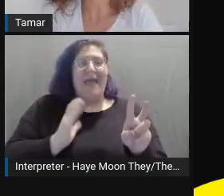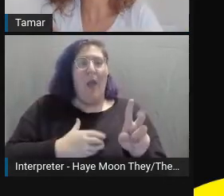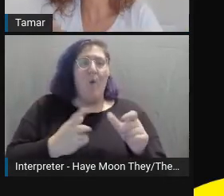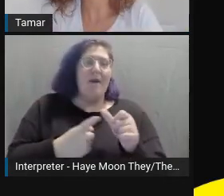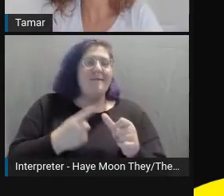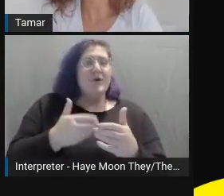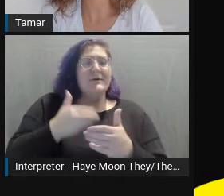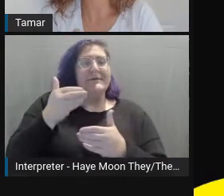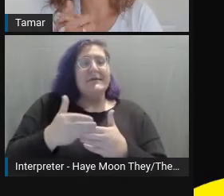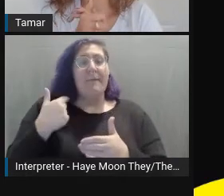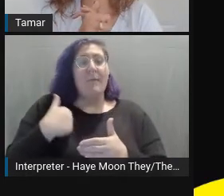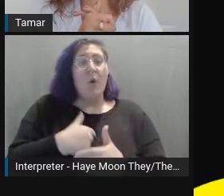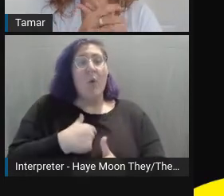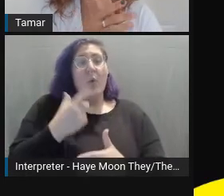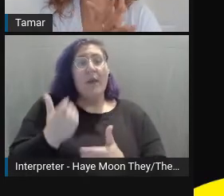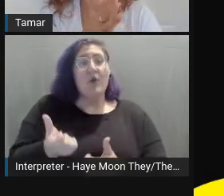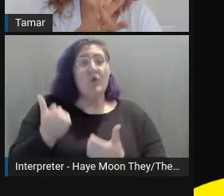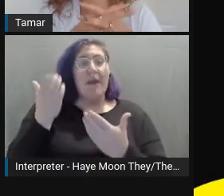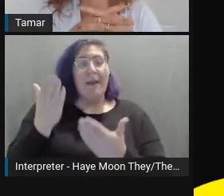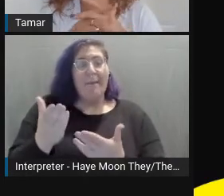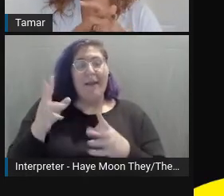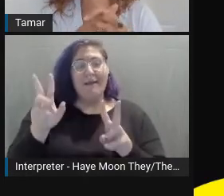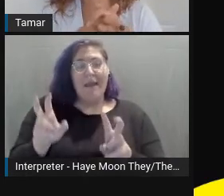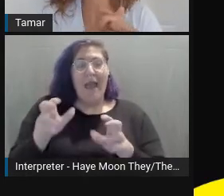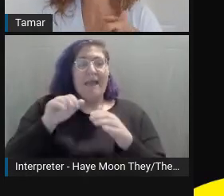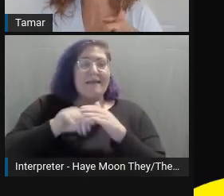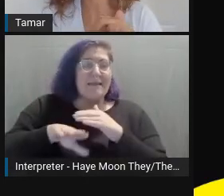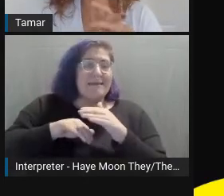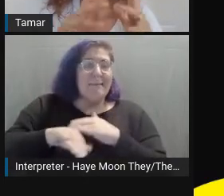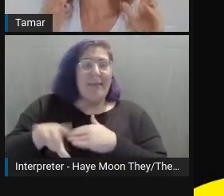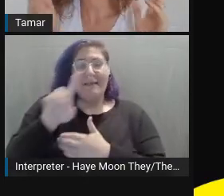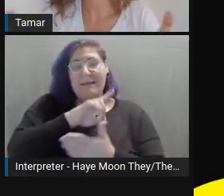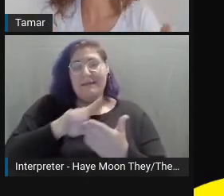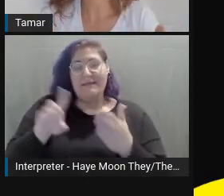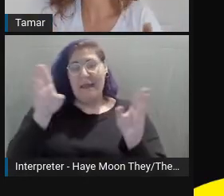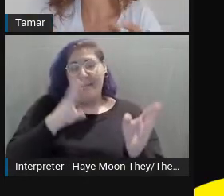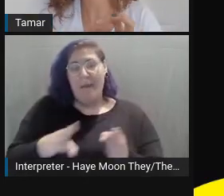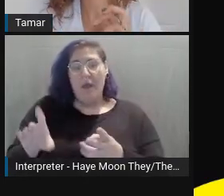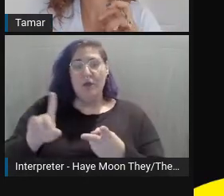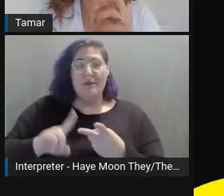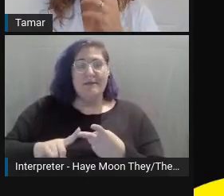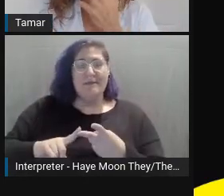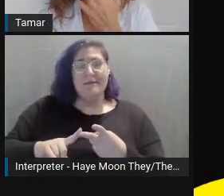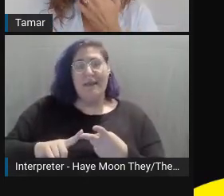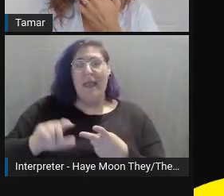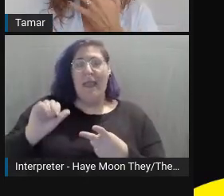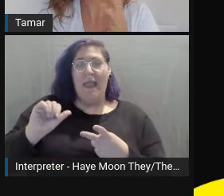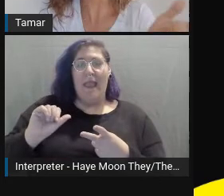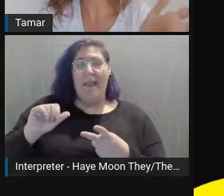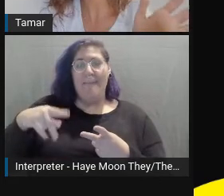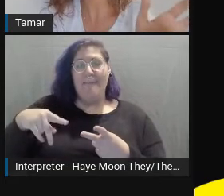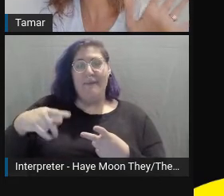the Accessibility Design Patterns, the APG that can be found online.